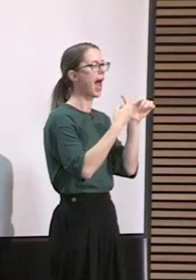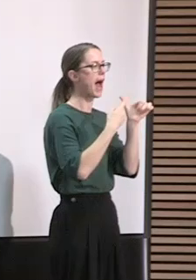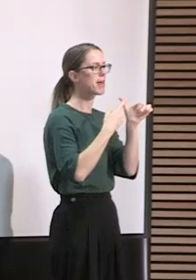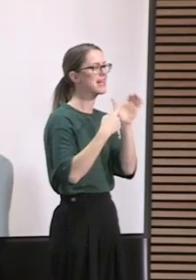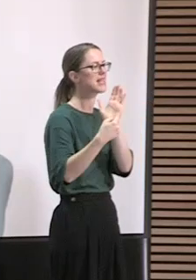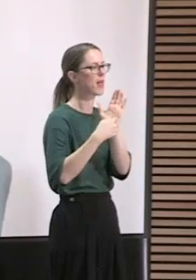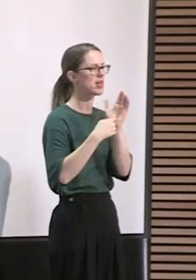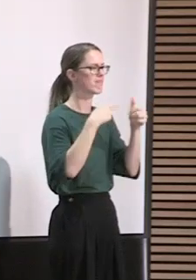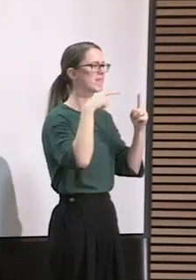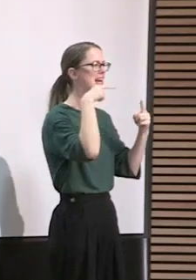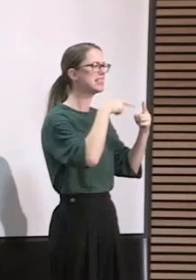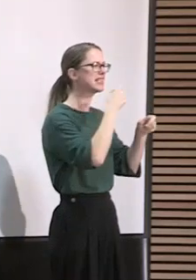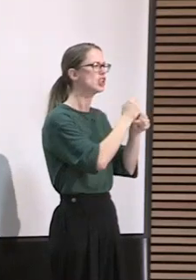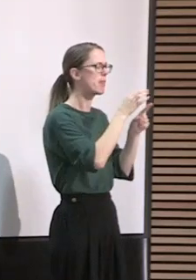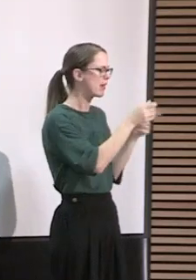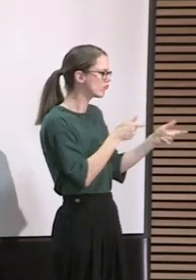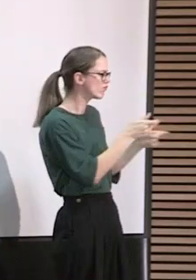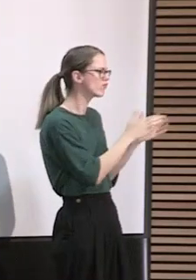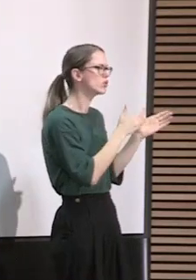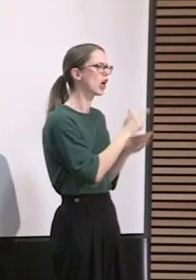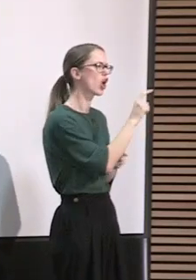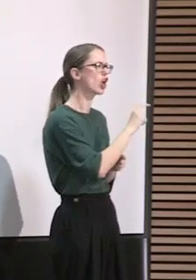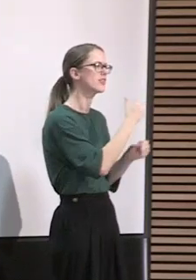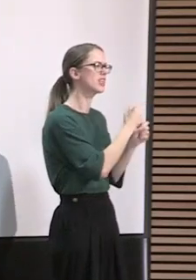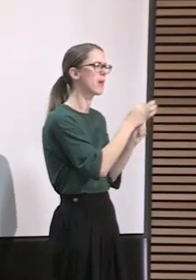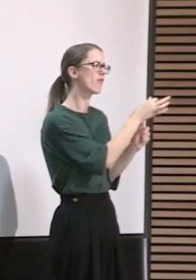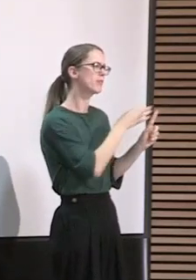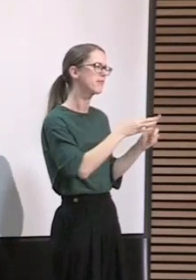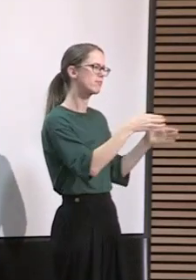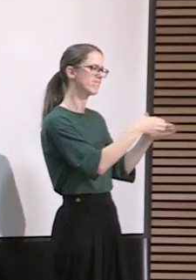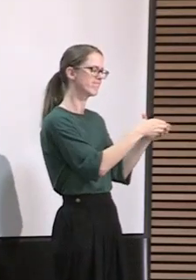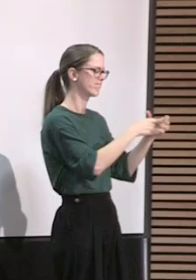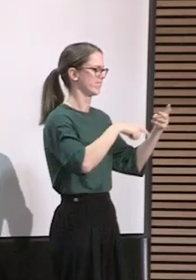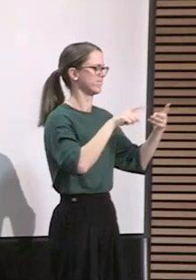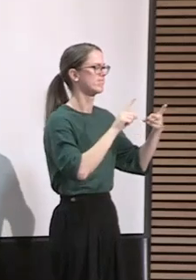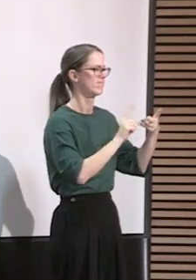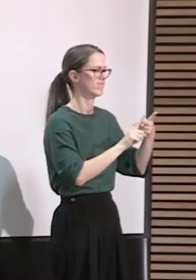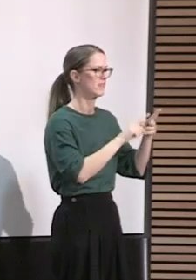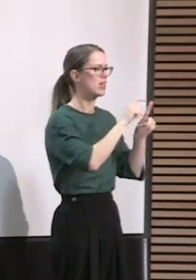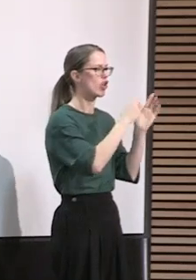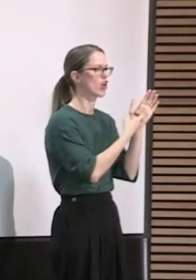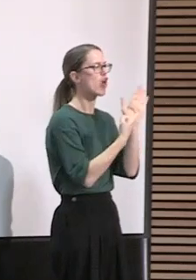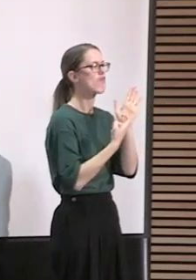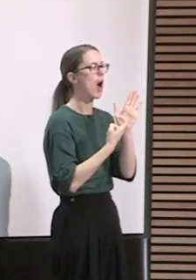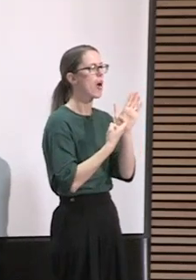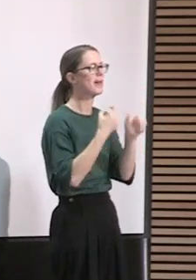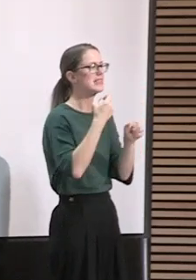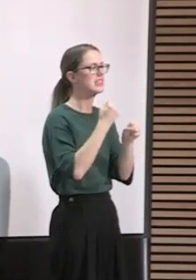place, with three additional